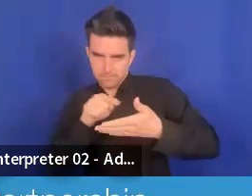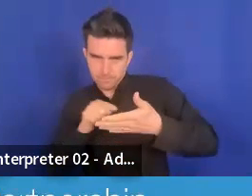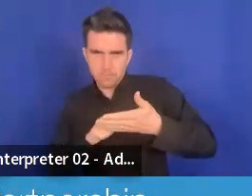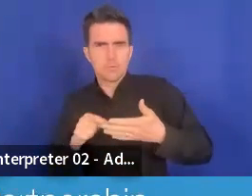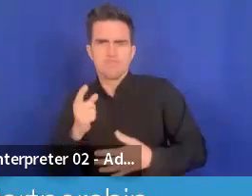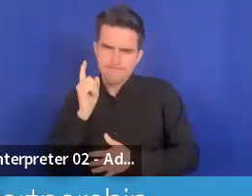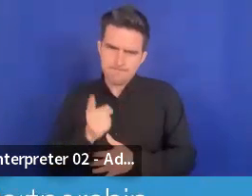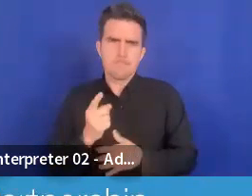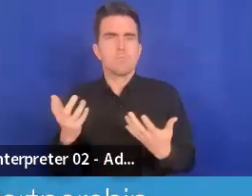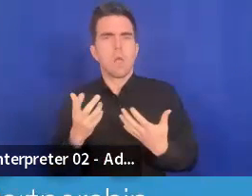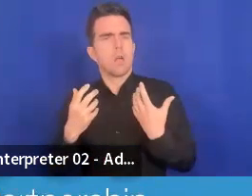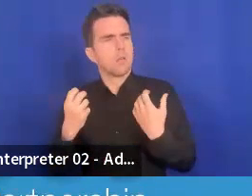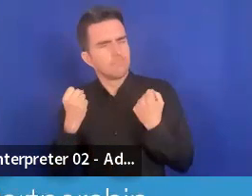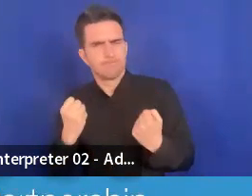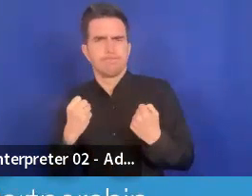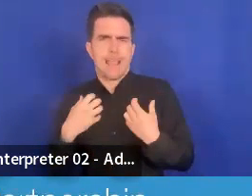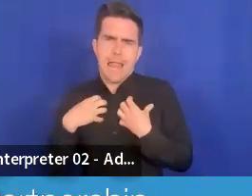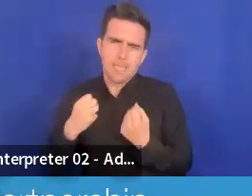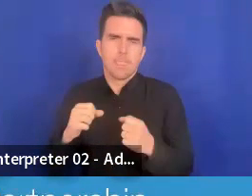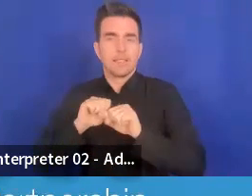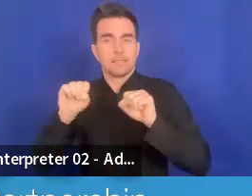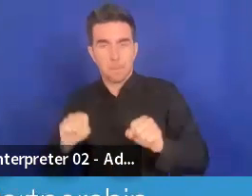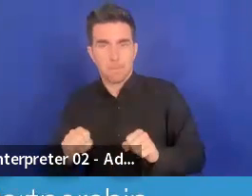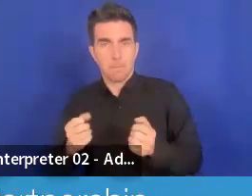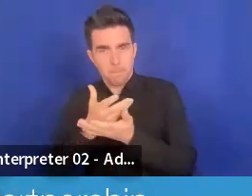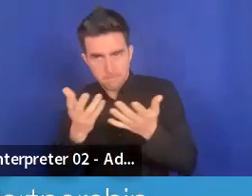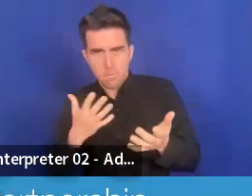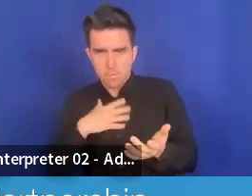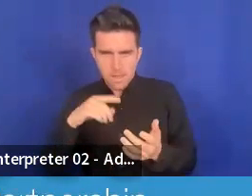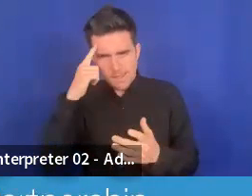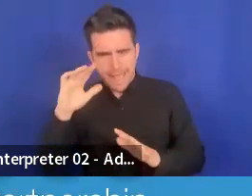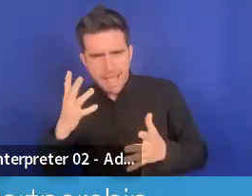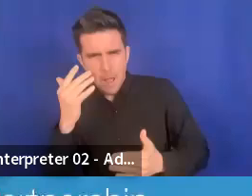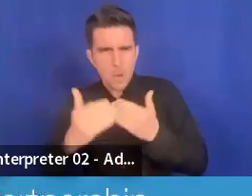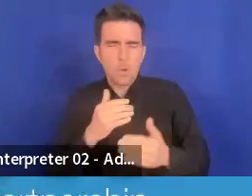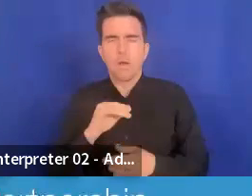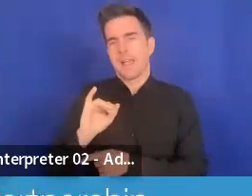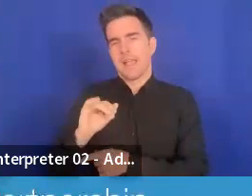I don't, you know, I don't know what they're using core as the basis, where they're pulling